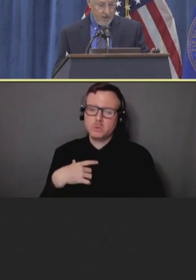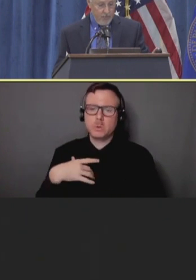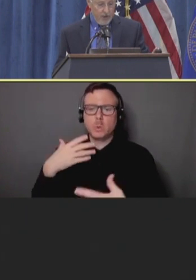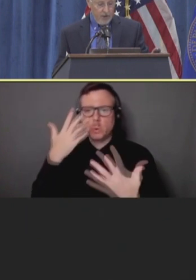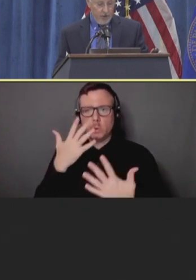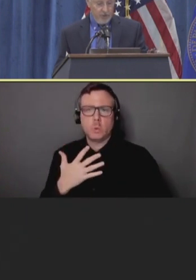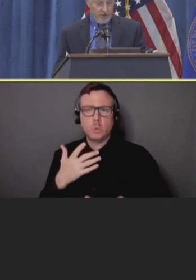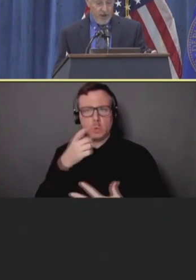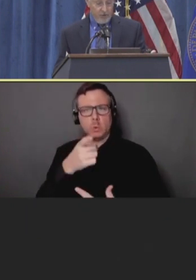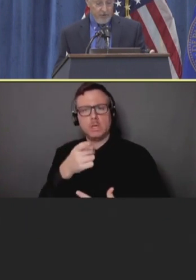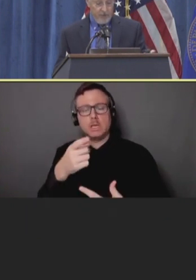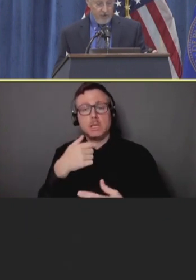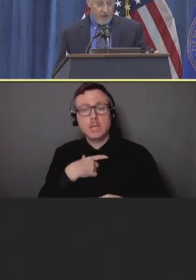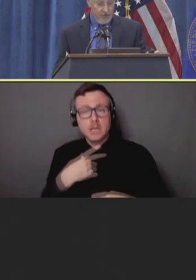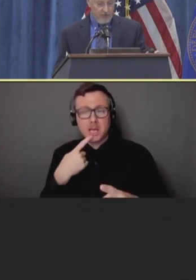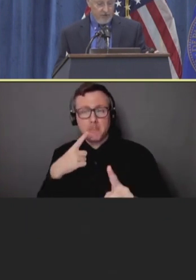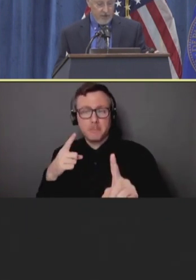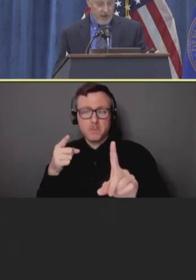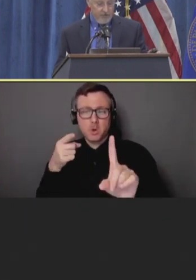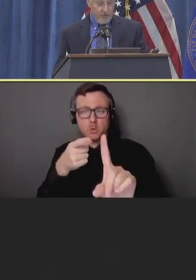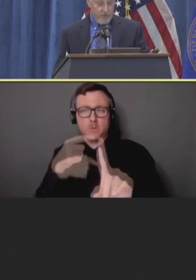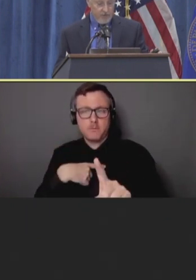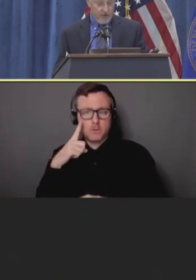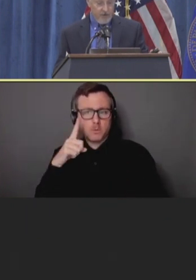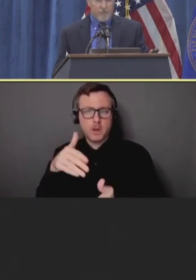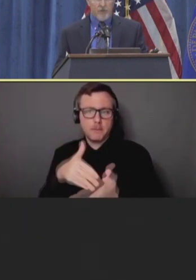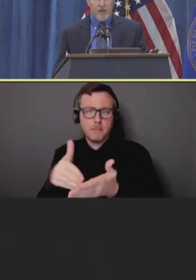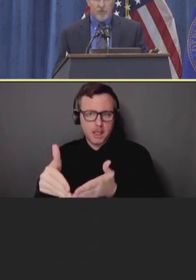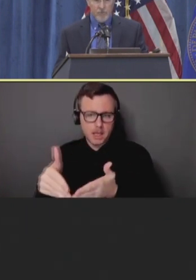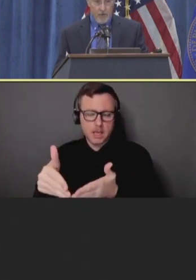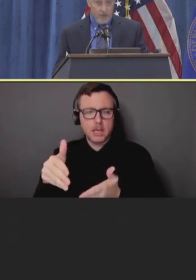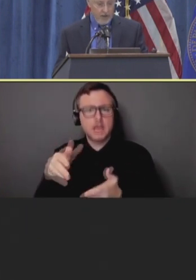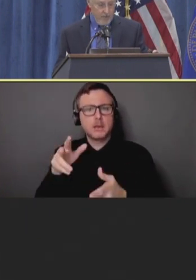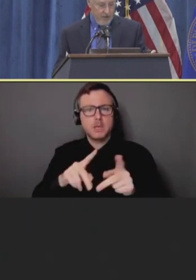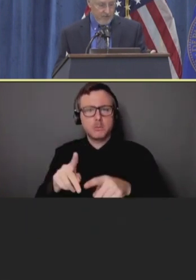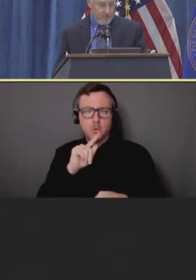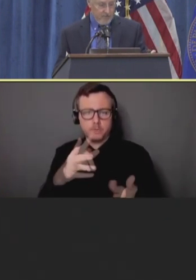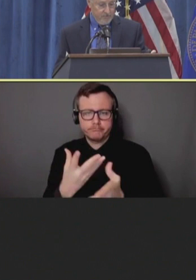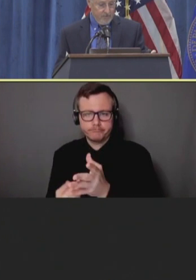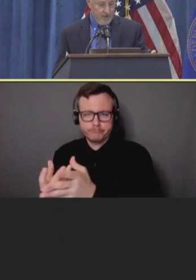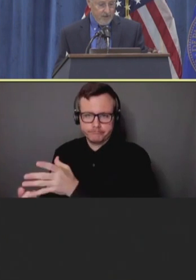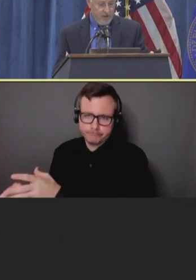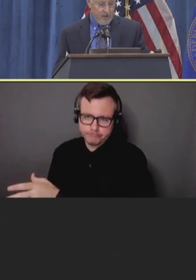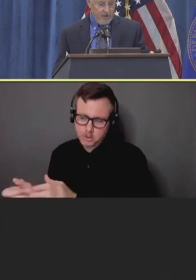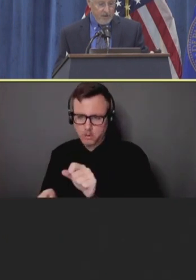And we concluded the day with our federal agency and liaison representative updates and public comments.